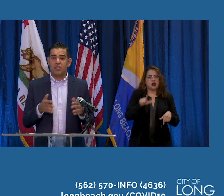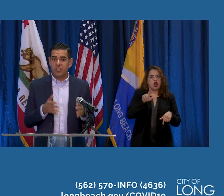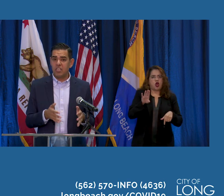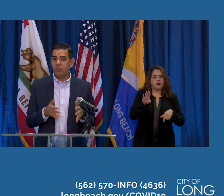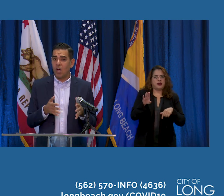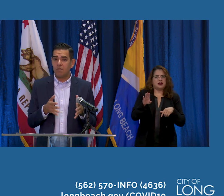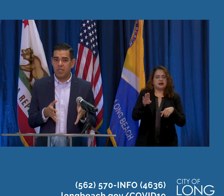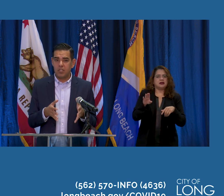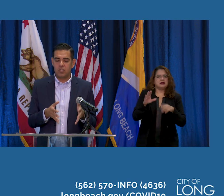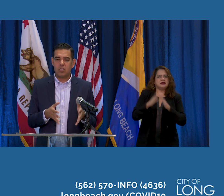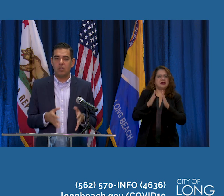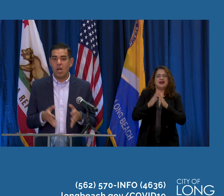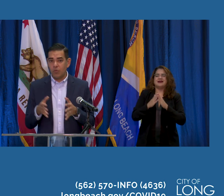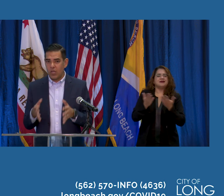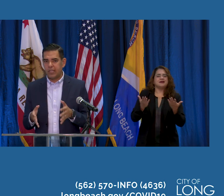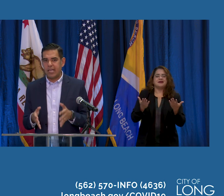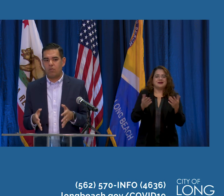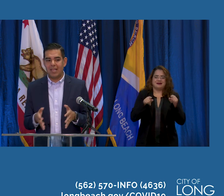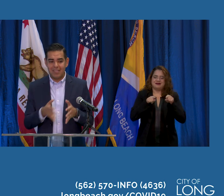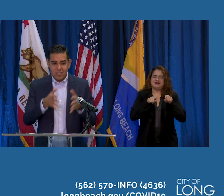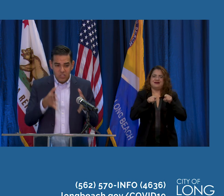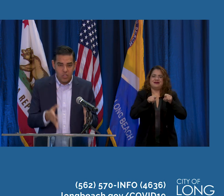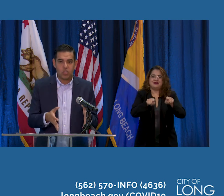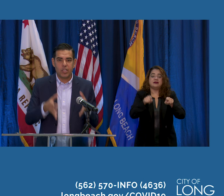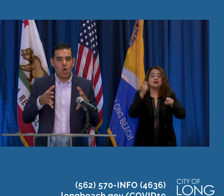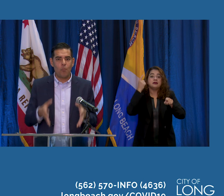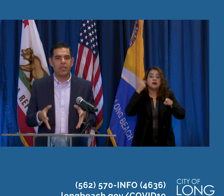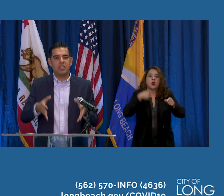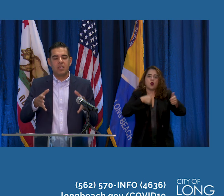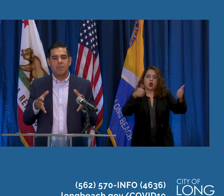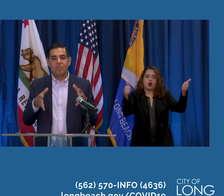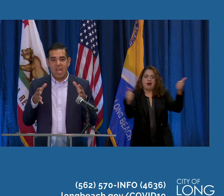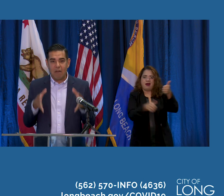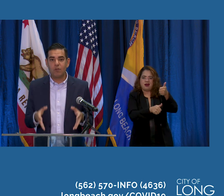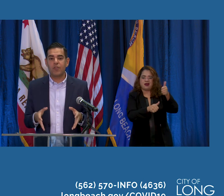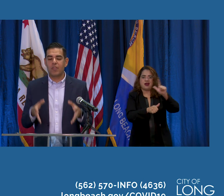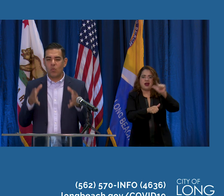The city of Long Beach, along with the county, has essentially opened everything that we